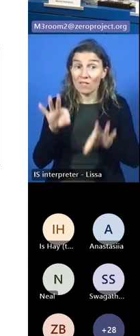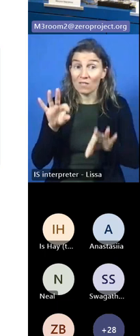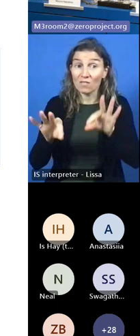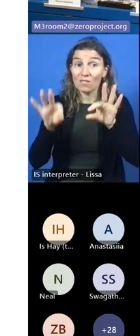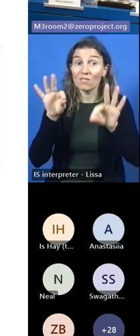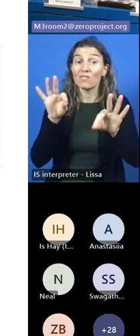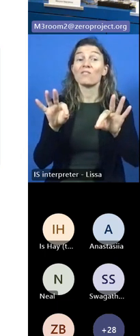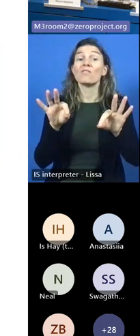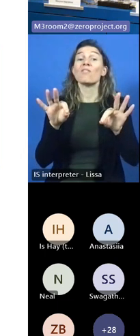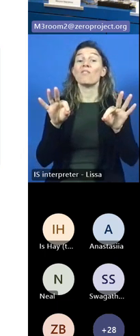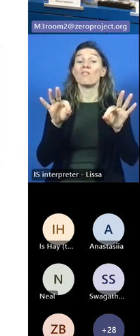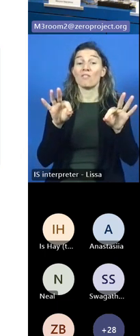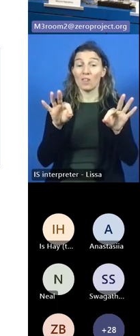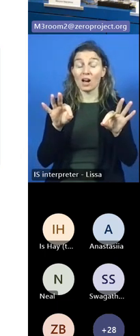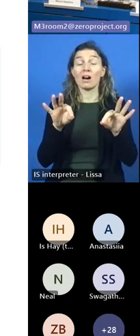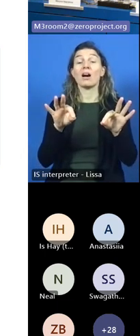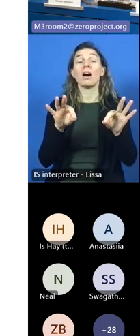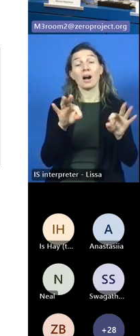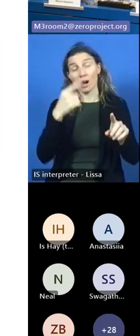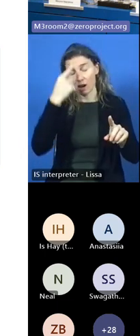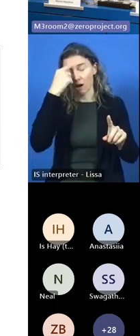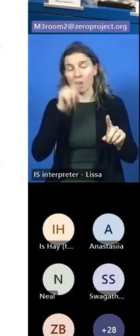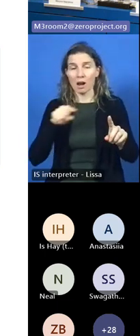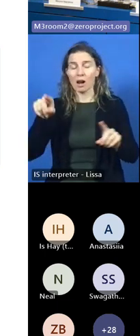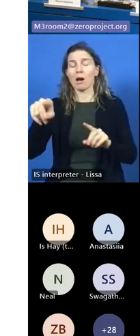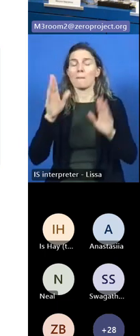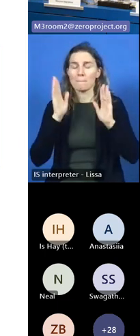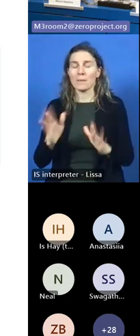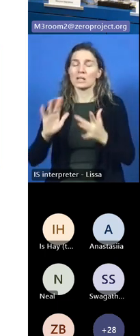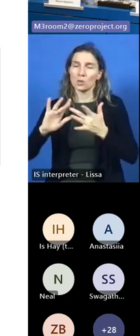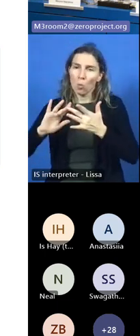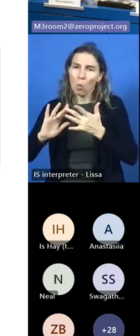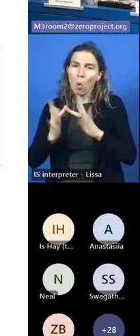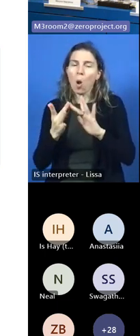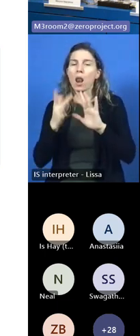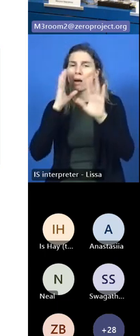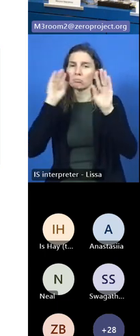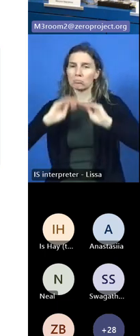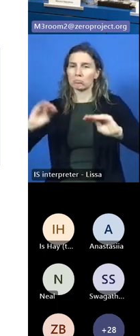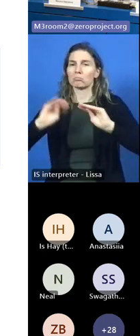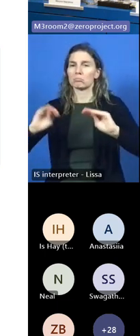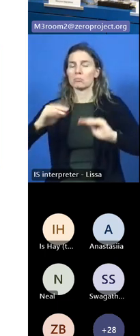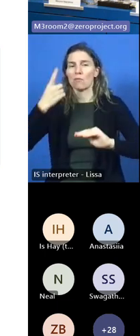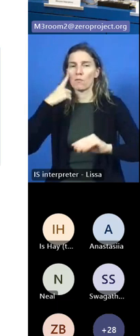course for young people with disabilities. We have already implemented three programs,